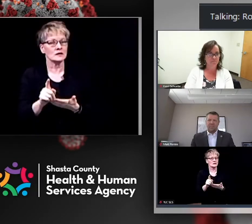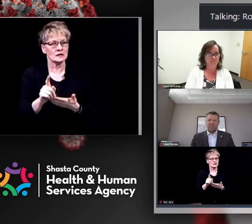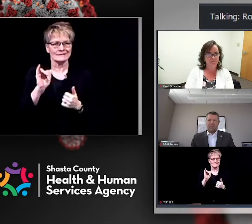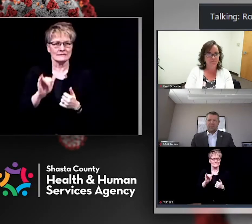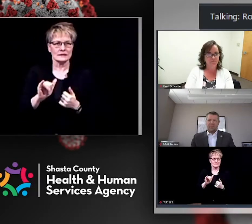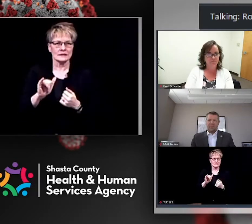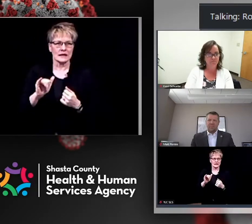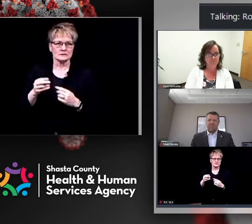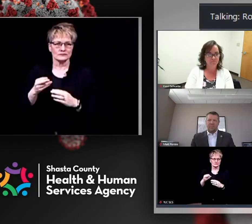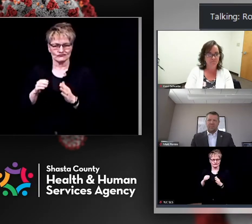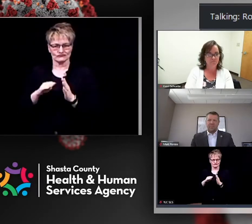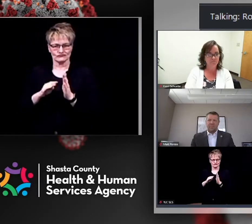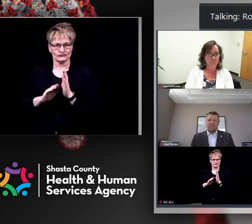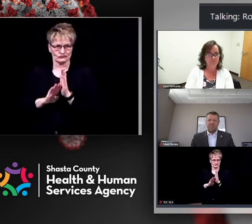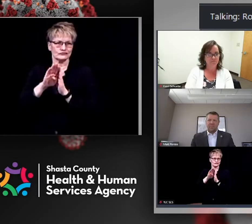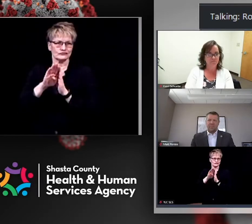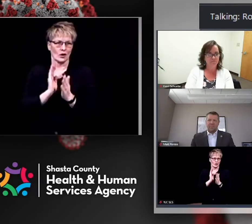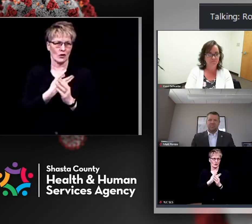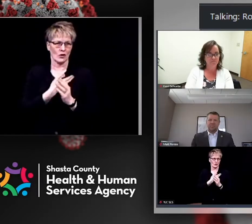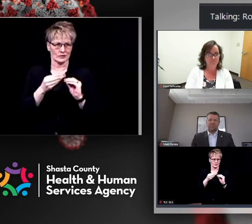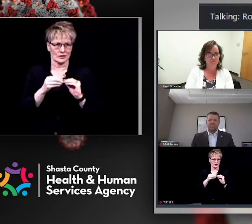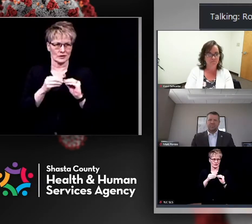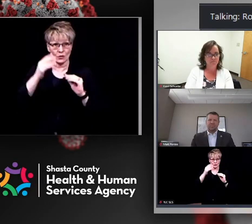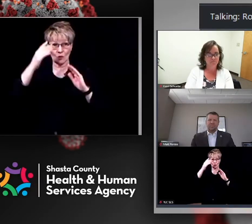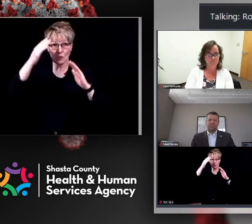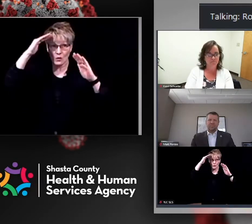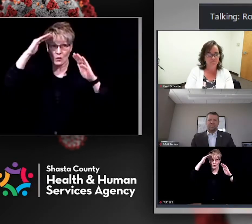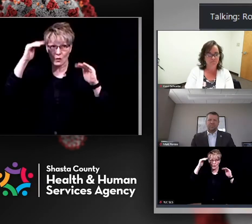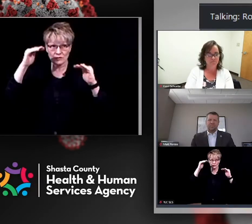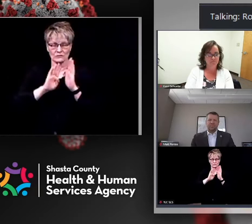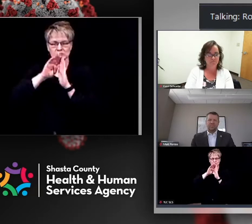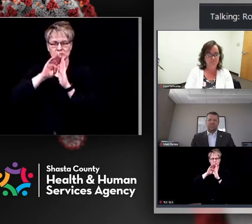As I've mentioned before, though, we do have a long ways to go to get back down to seven or fewer